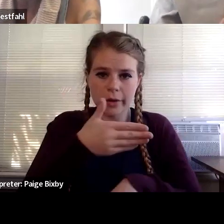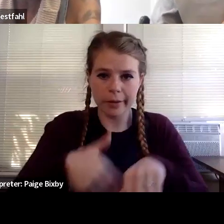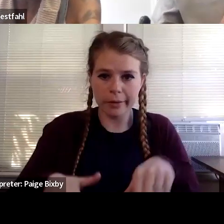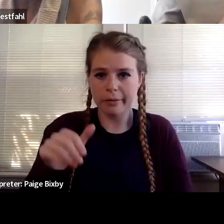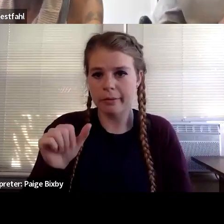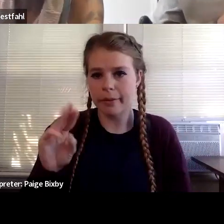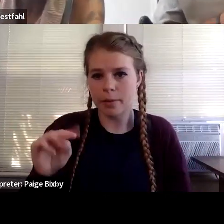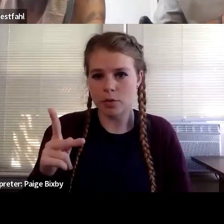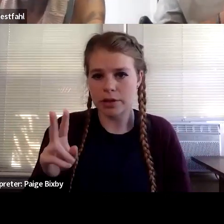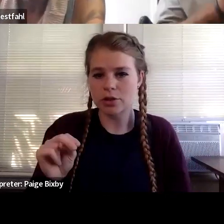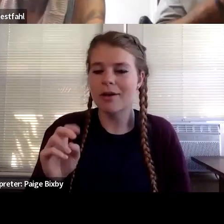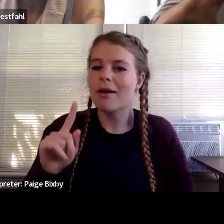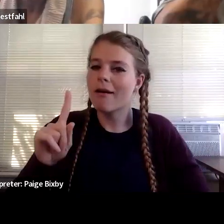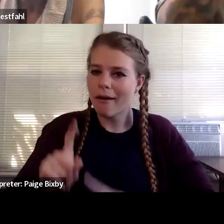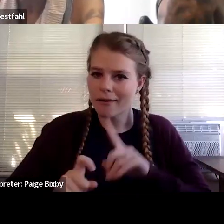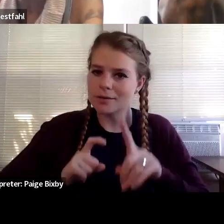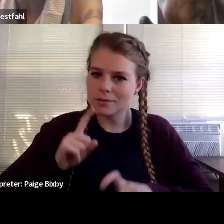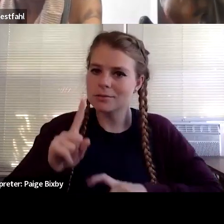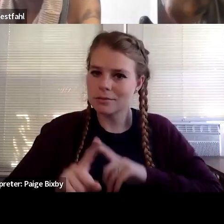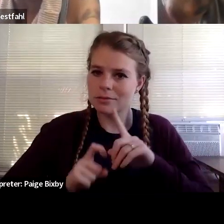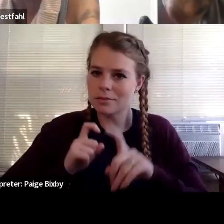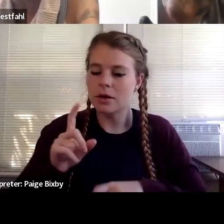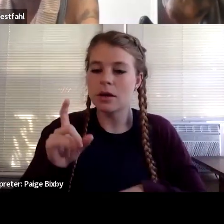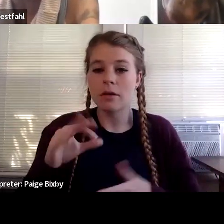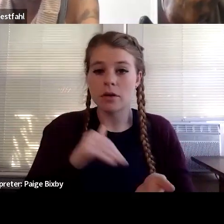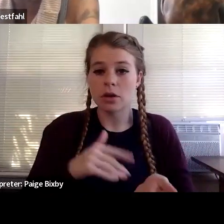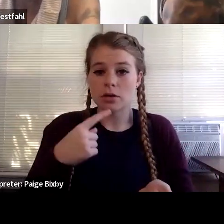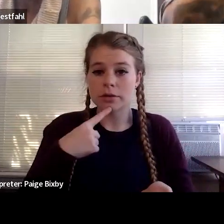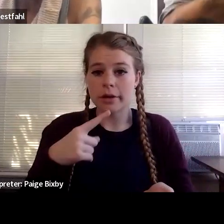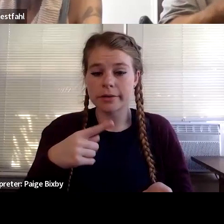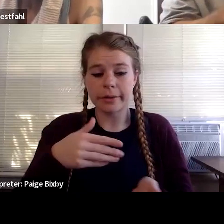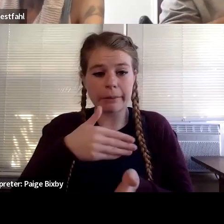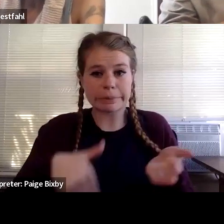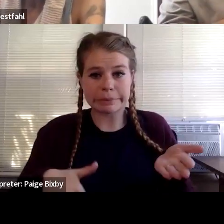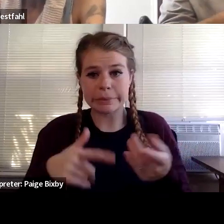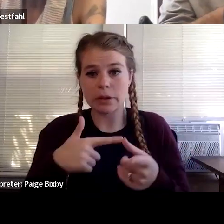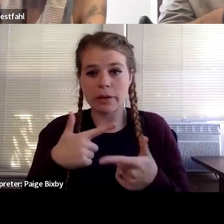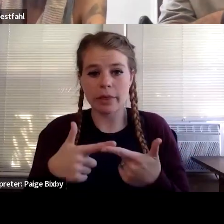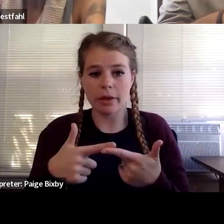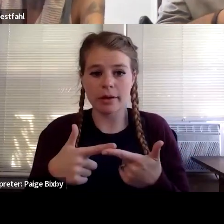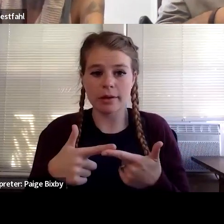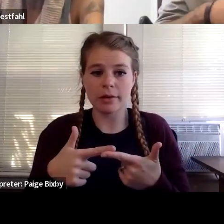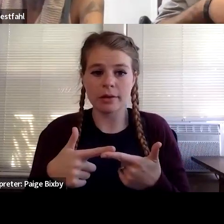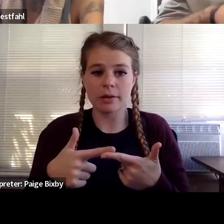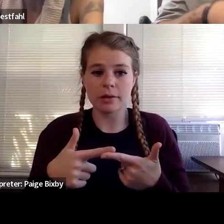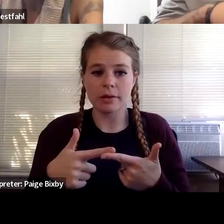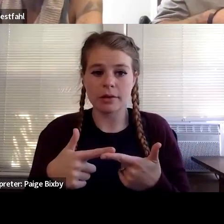You know, if the doctor says an amputation, then you know, and that's what he seems like,